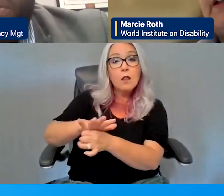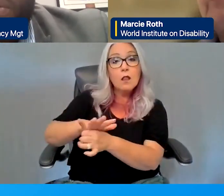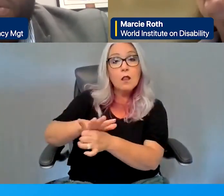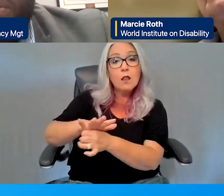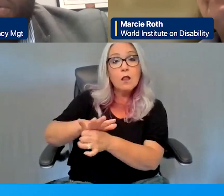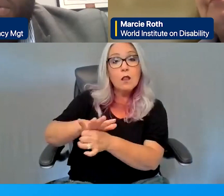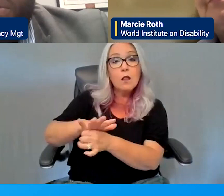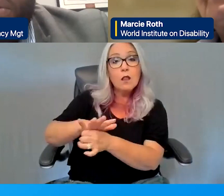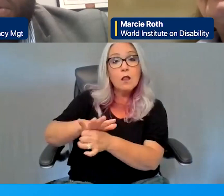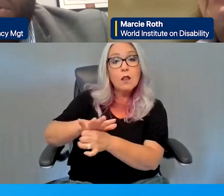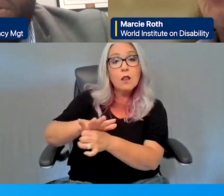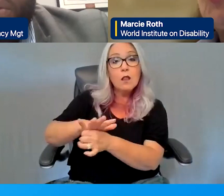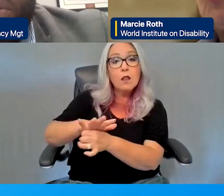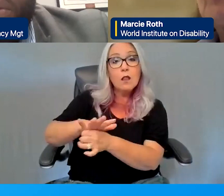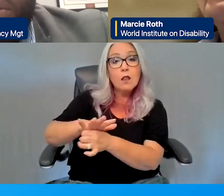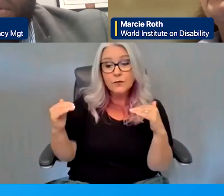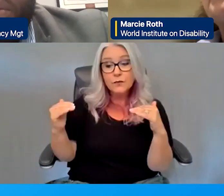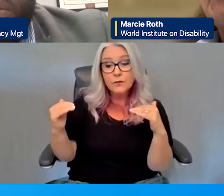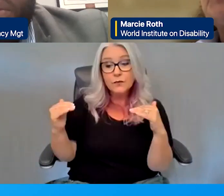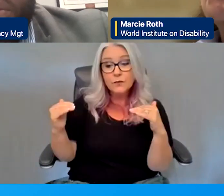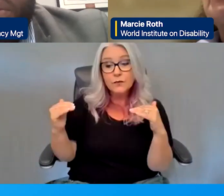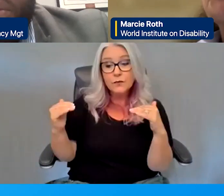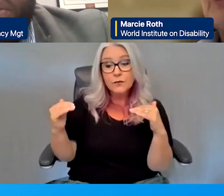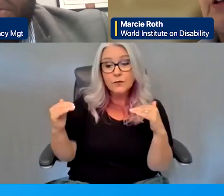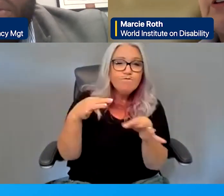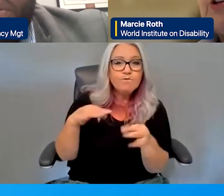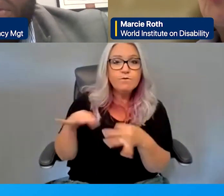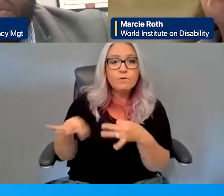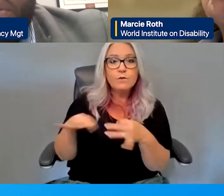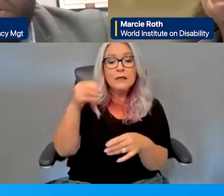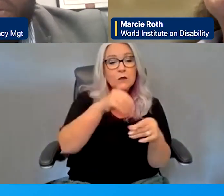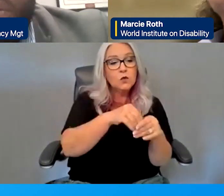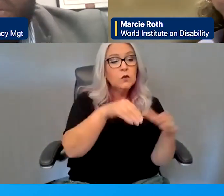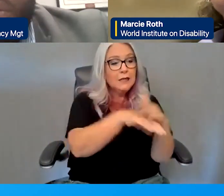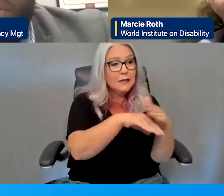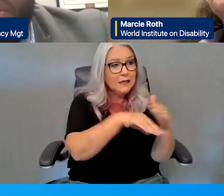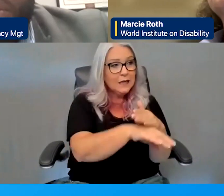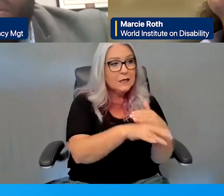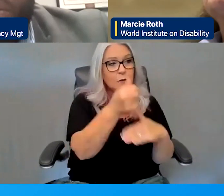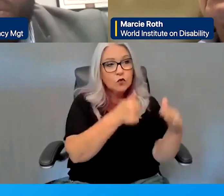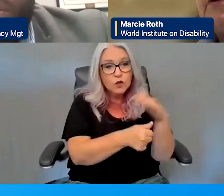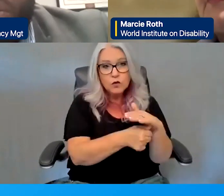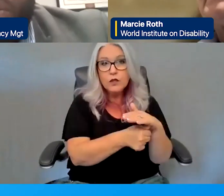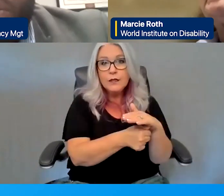translating into accessible sheltering to the degree that it